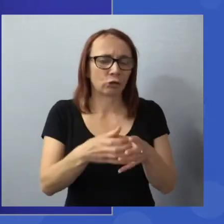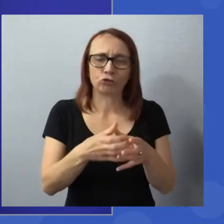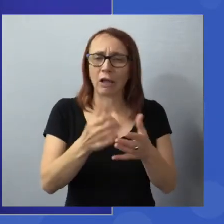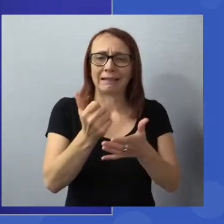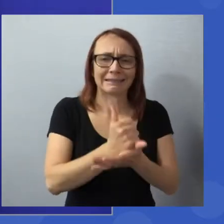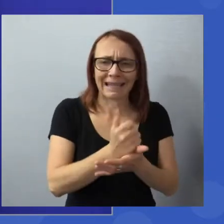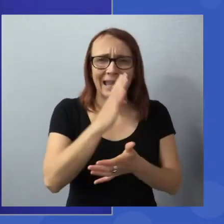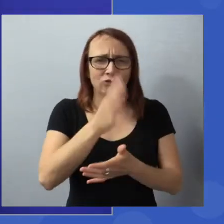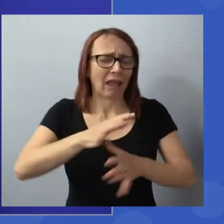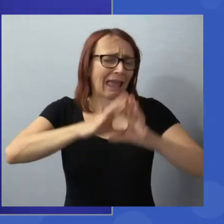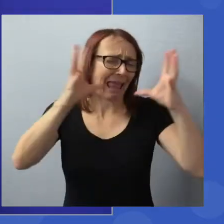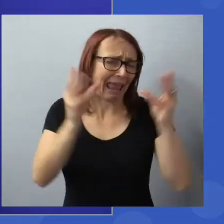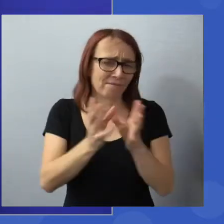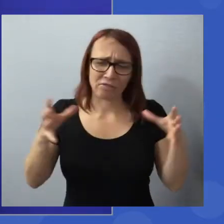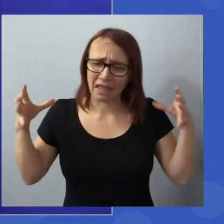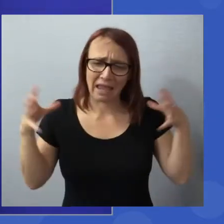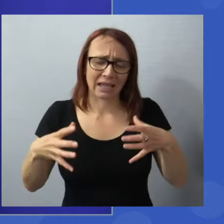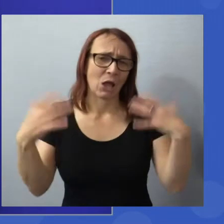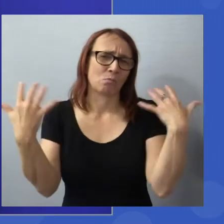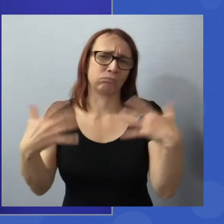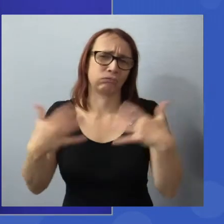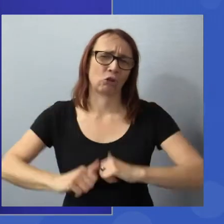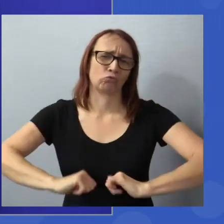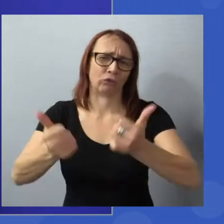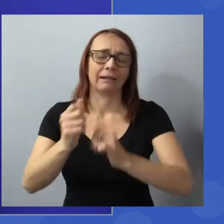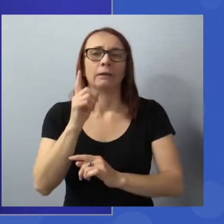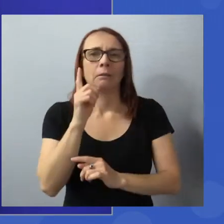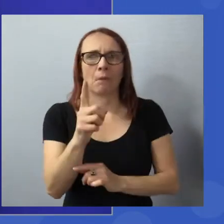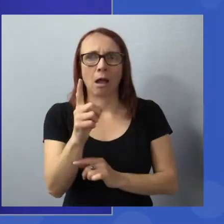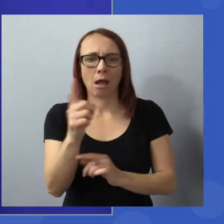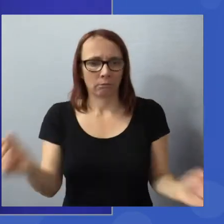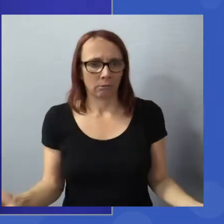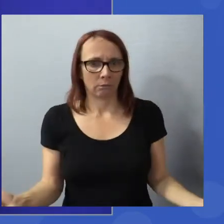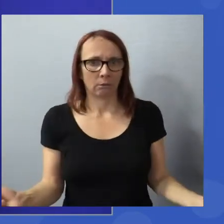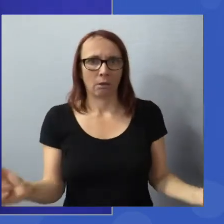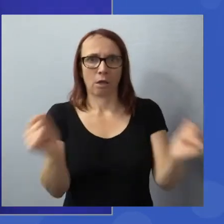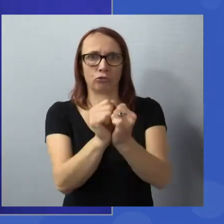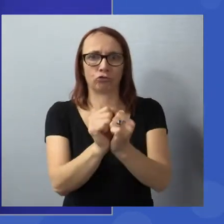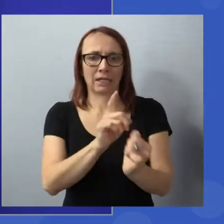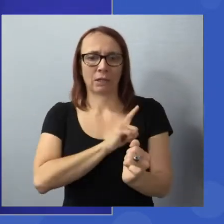everything at our table a lot of I love it it's a real rainbow lines but we decided this was the most solution-focused approach that we've